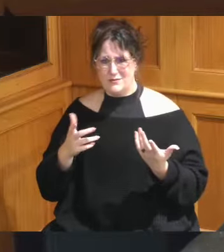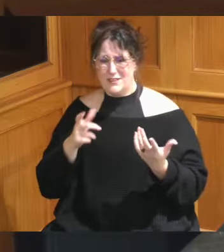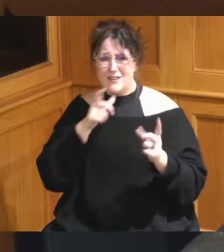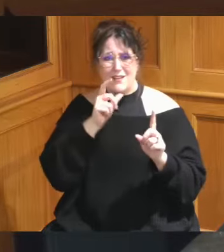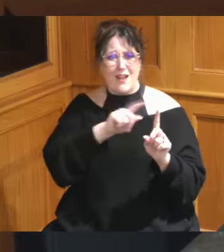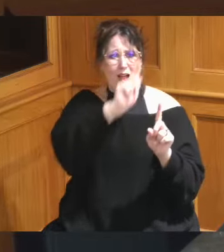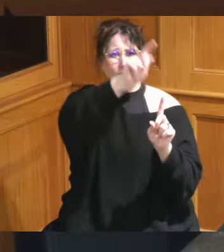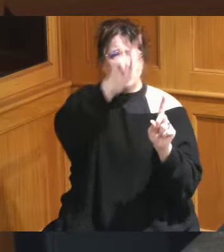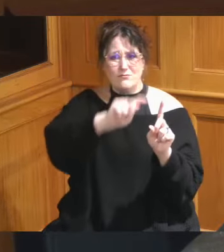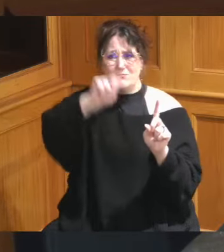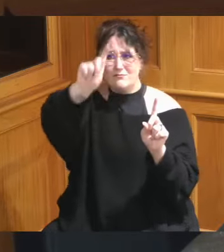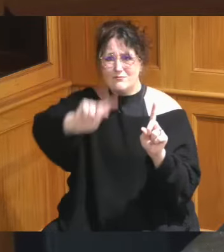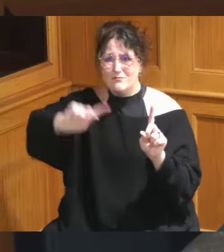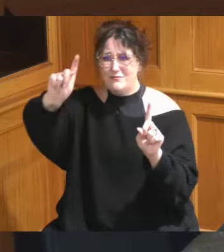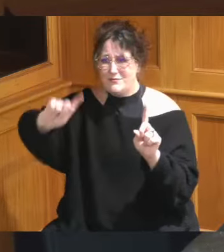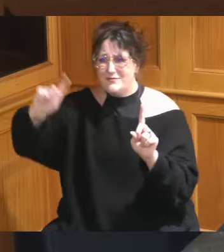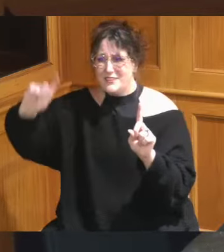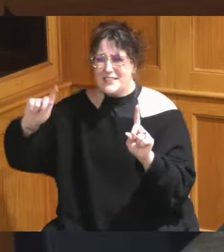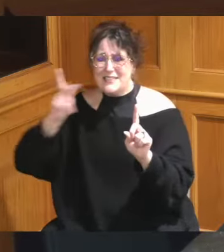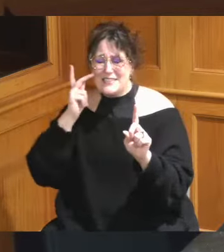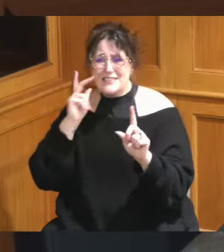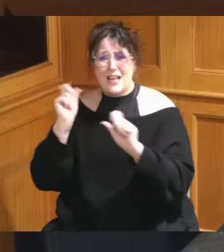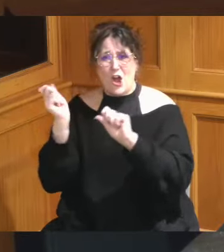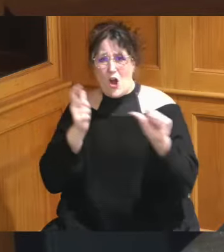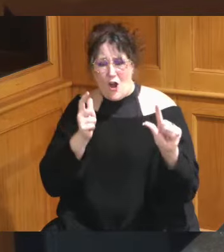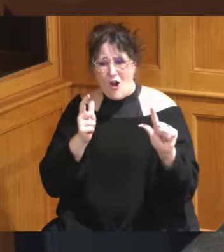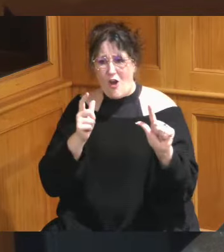Township to see what they got to say. They didn't have to go into Evanston and see what they had to